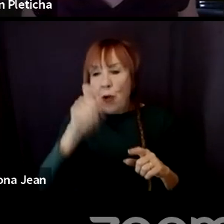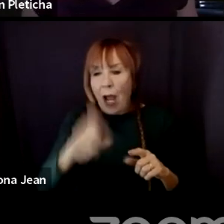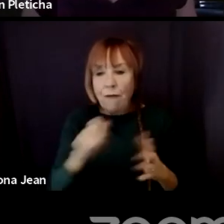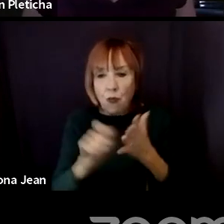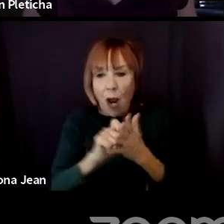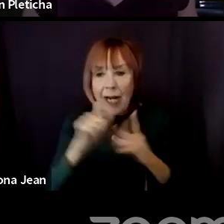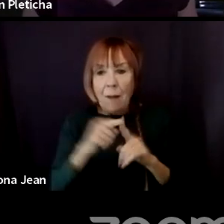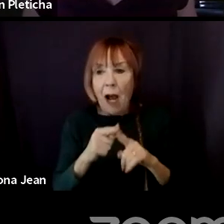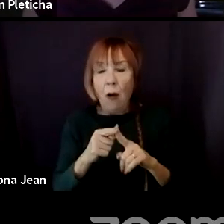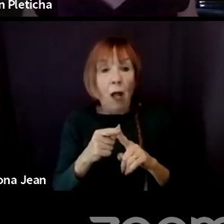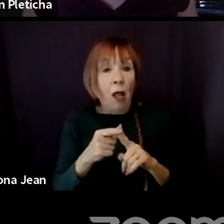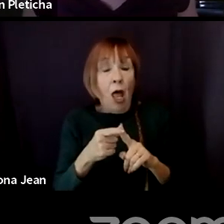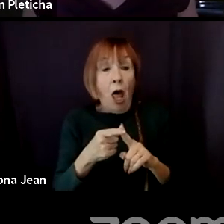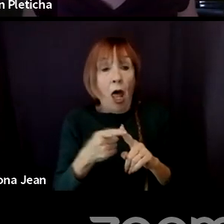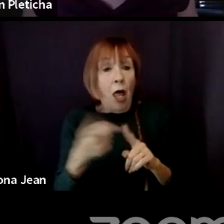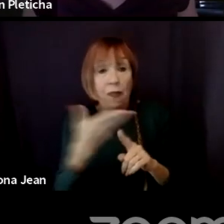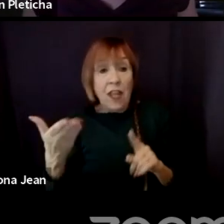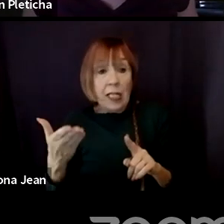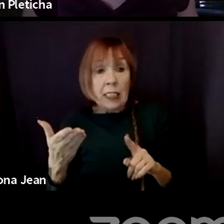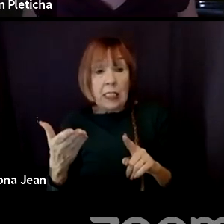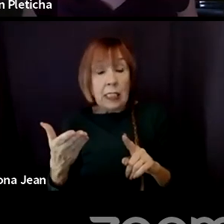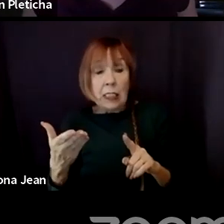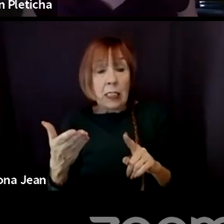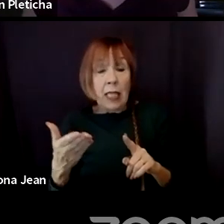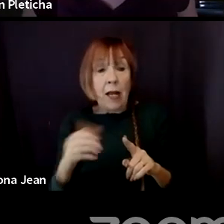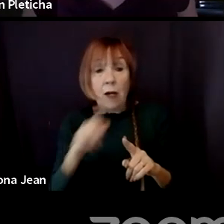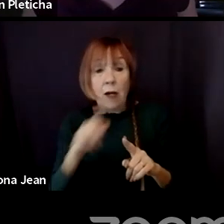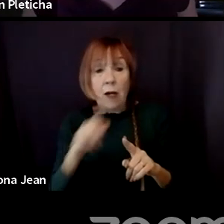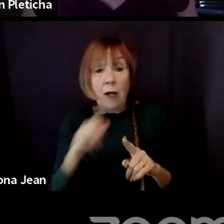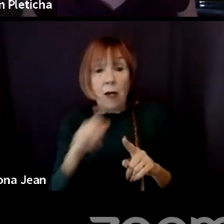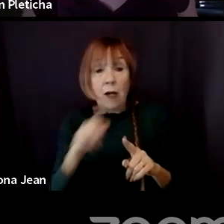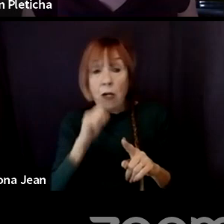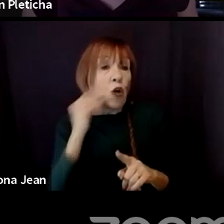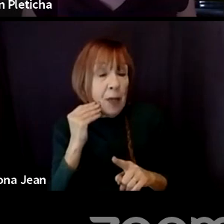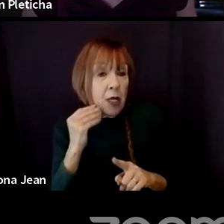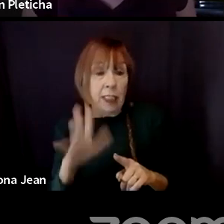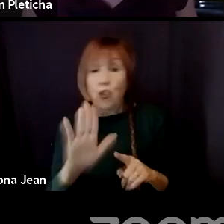or the medical field or computer programming for Meghan